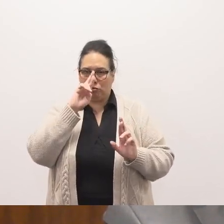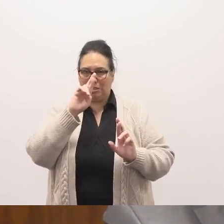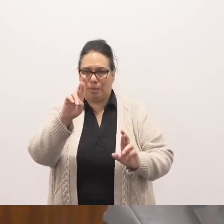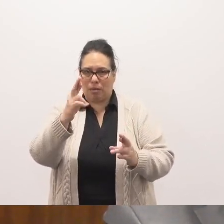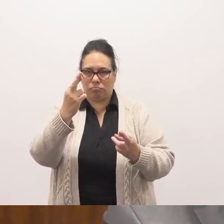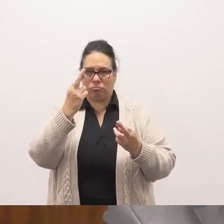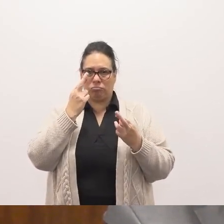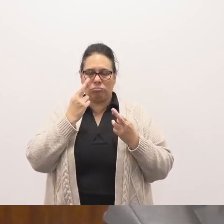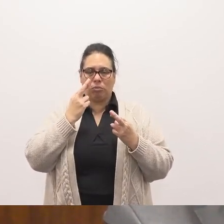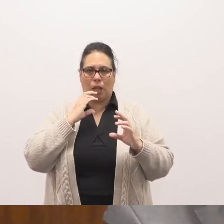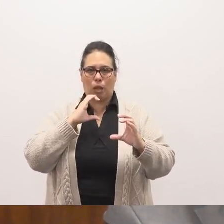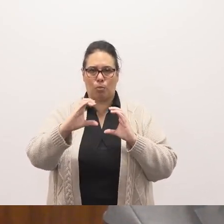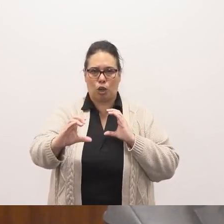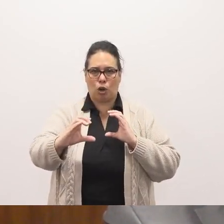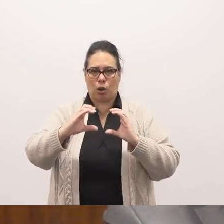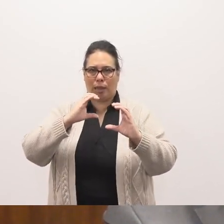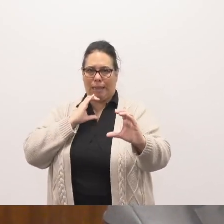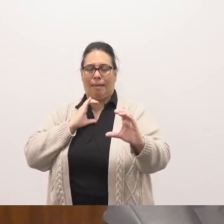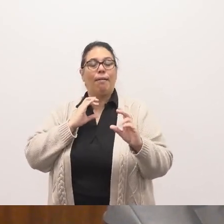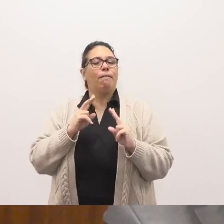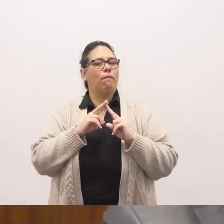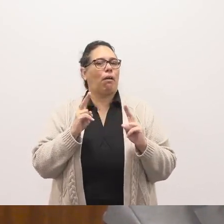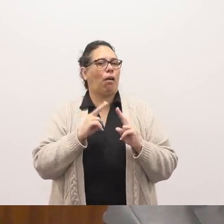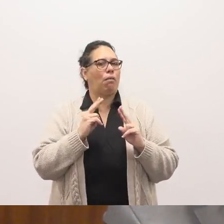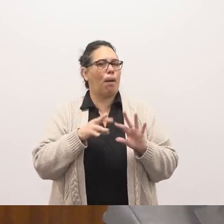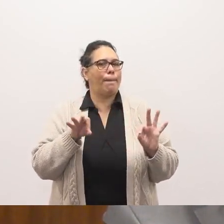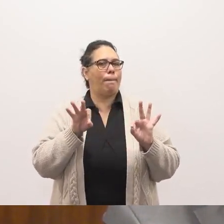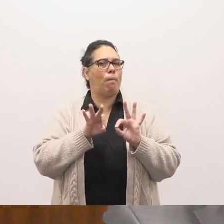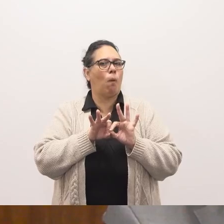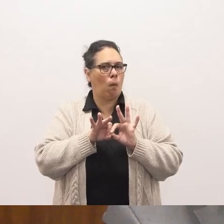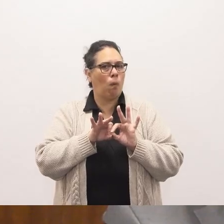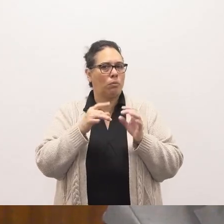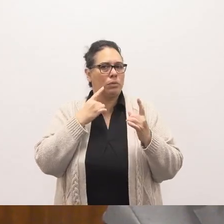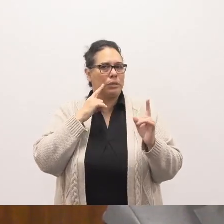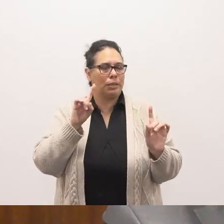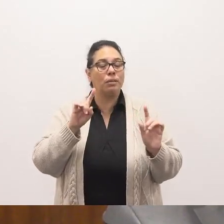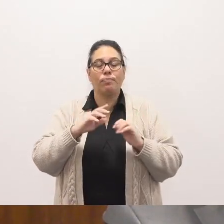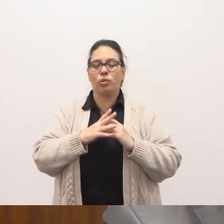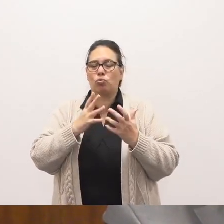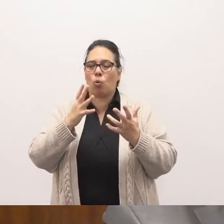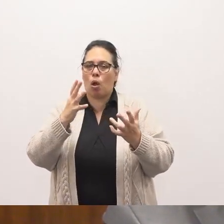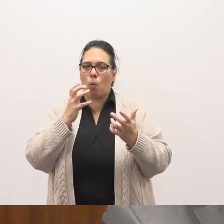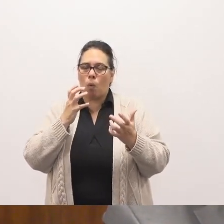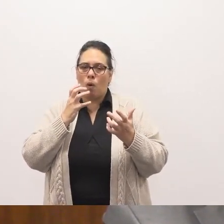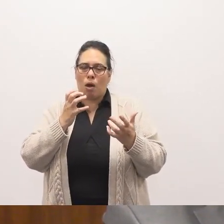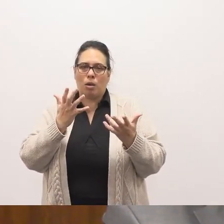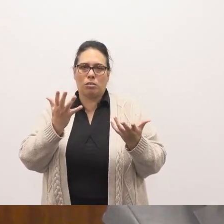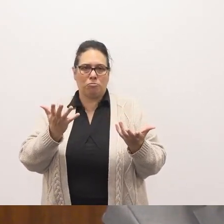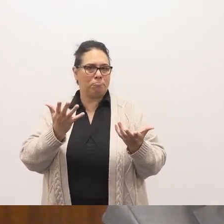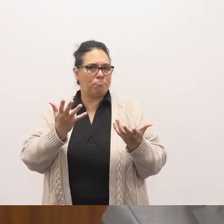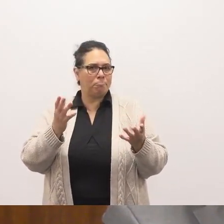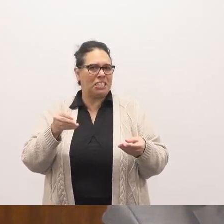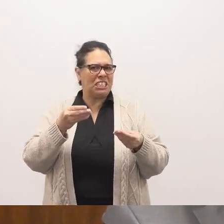with one another are a very, very important tool to success. And so I just wanted to give that special shout out